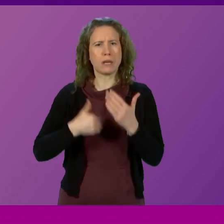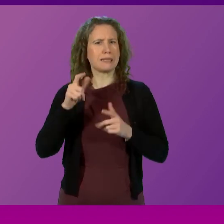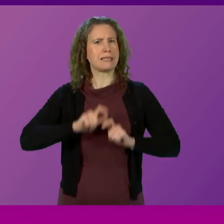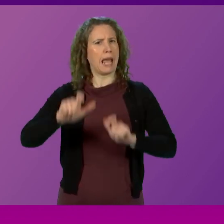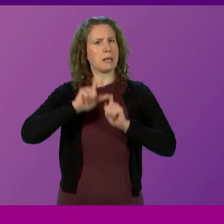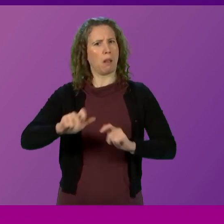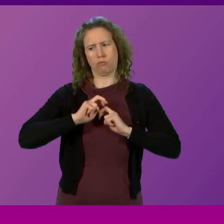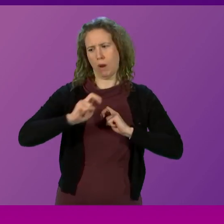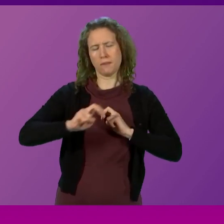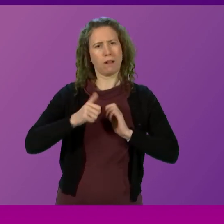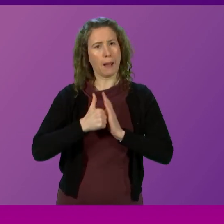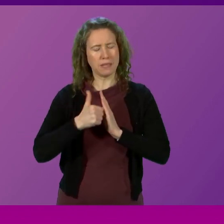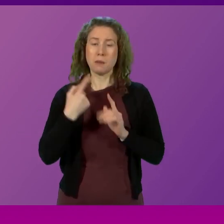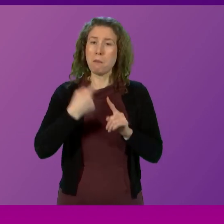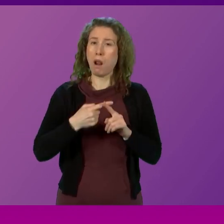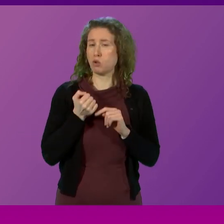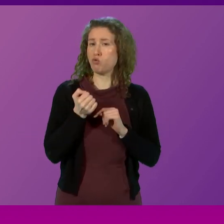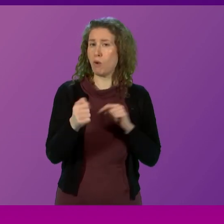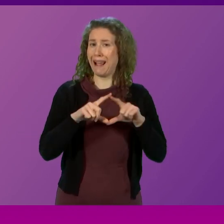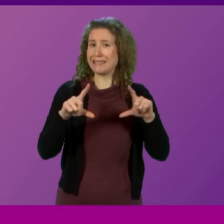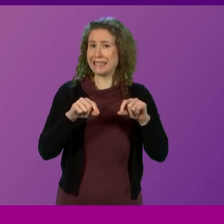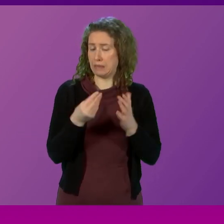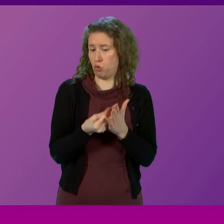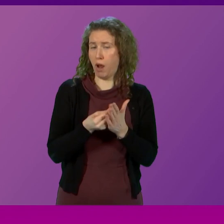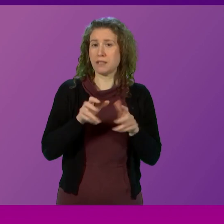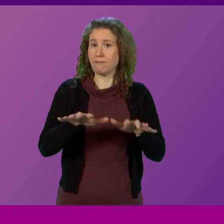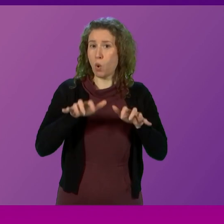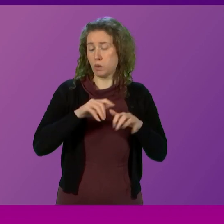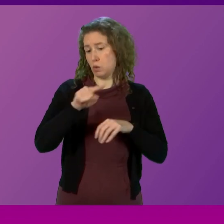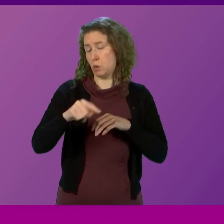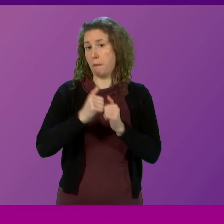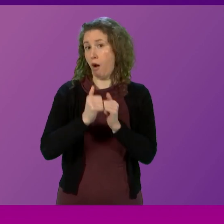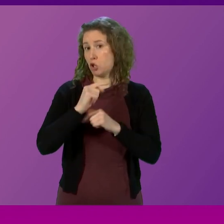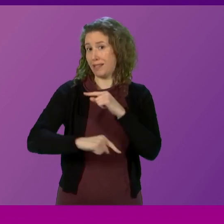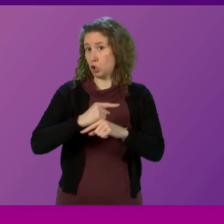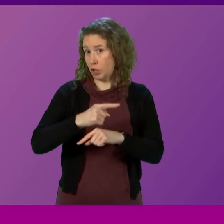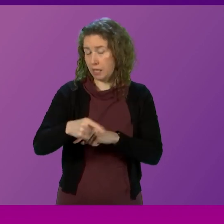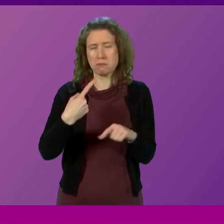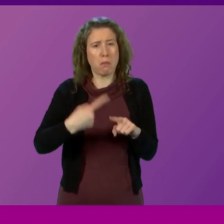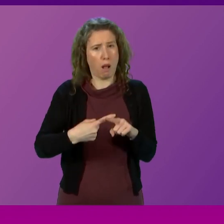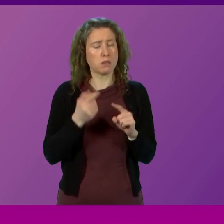We have frozen rail fares until at least March next year and, likewise, we have intervened to